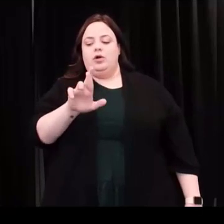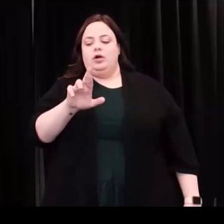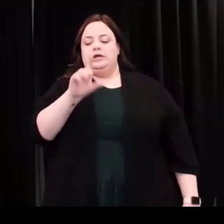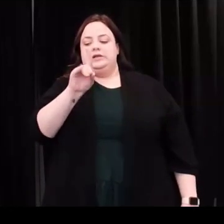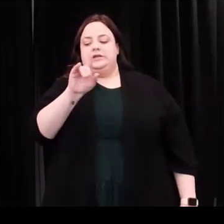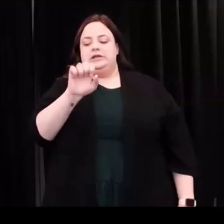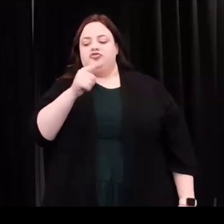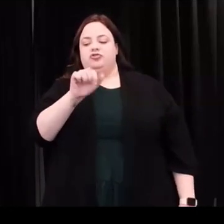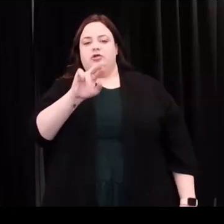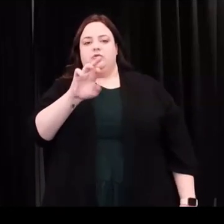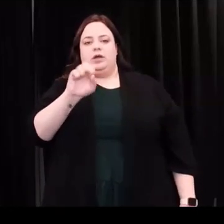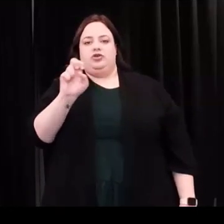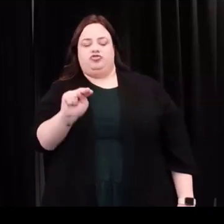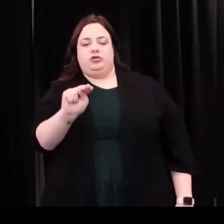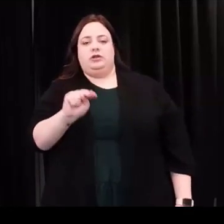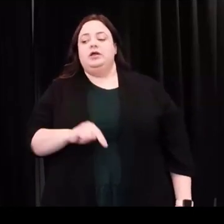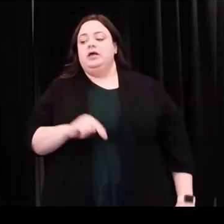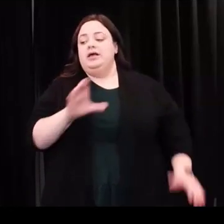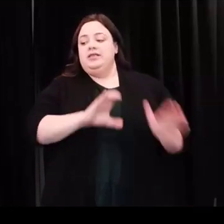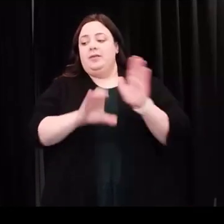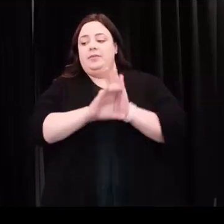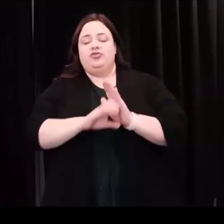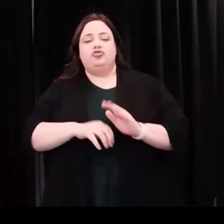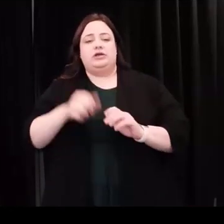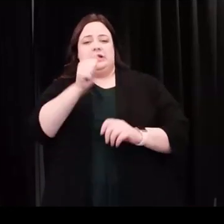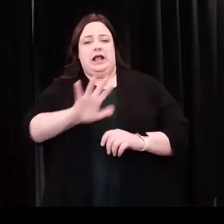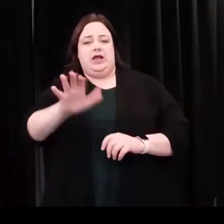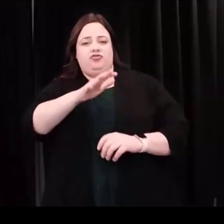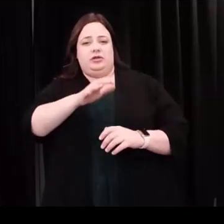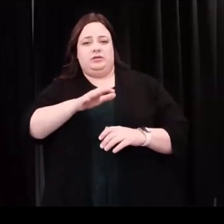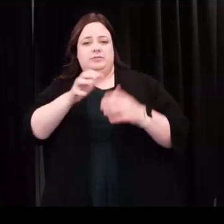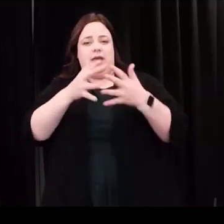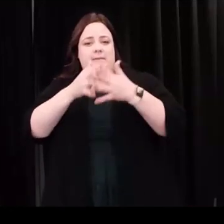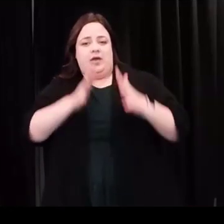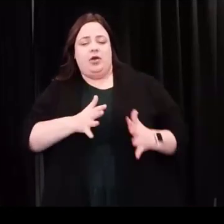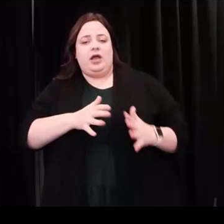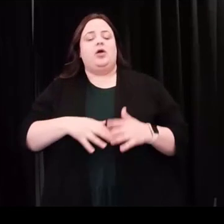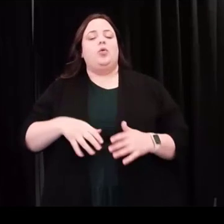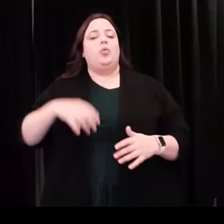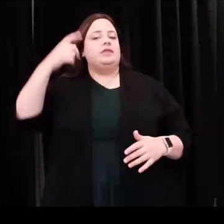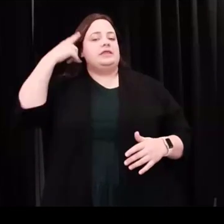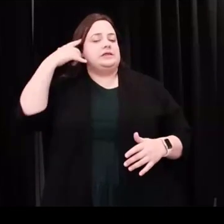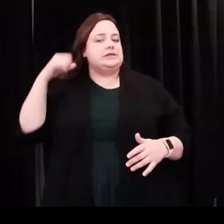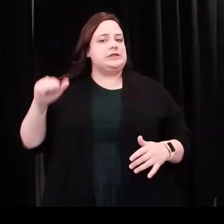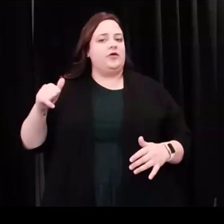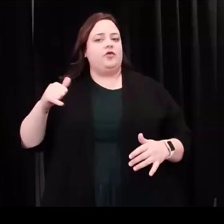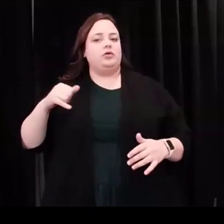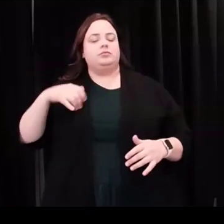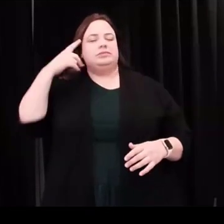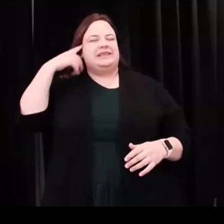this is an Asian-American with silver gray hair. She's wearing an orange sweater, she has an orange